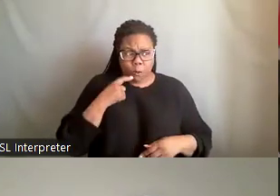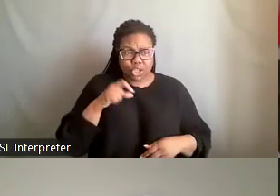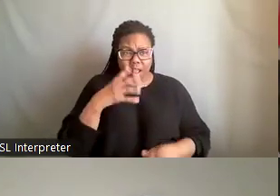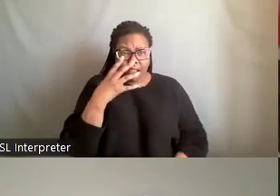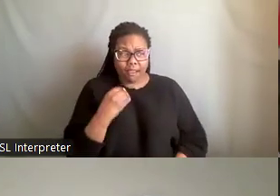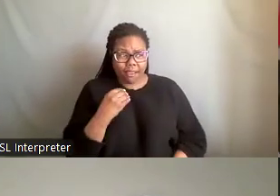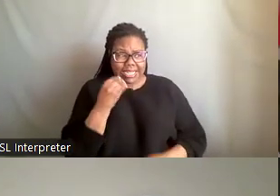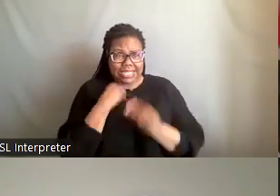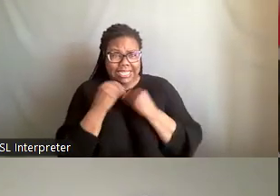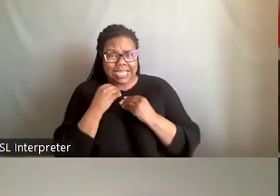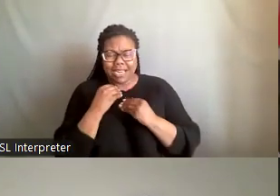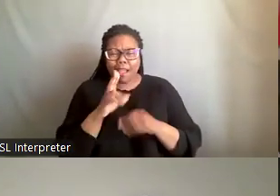because somebody said, should I turn my video off to eat? No